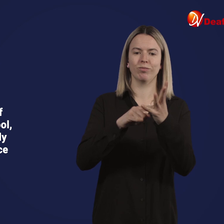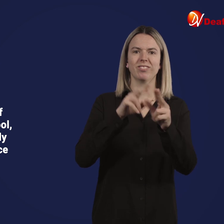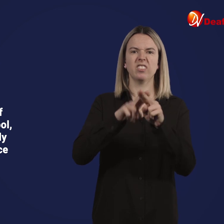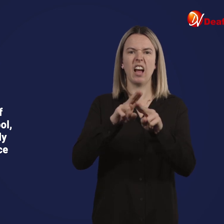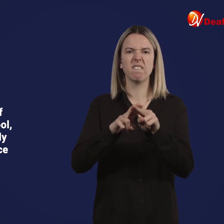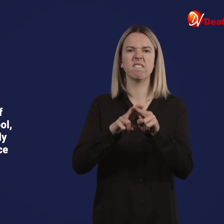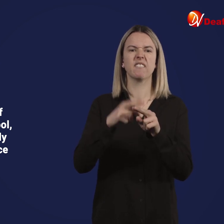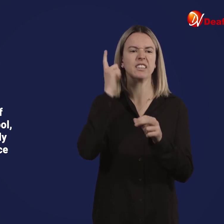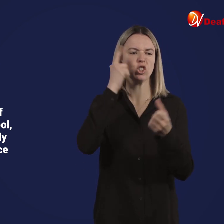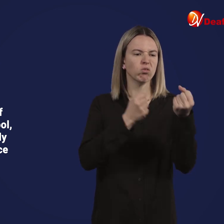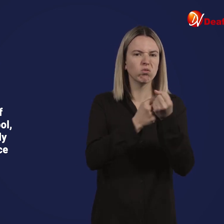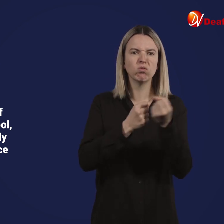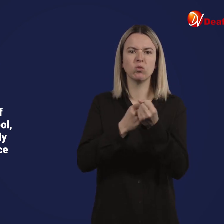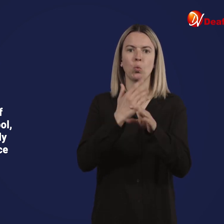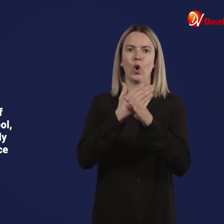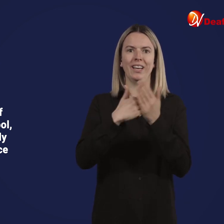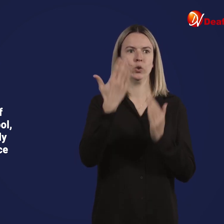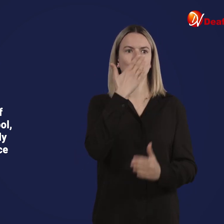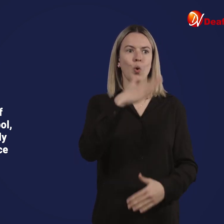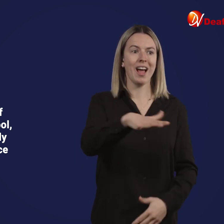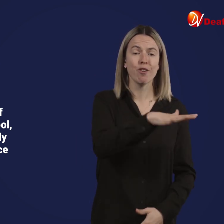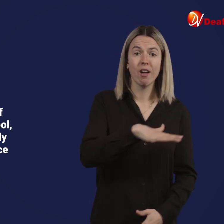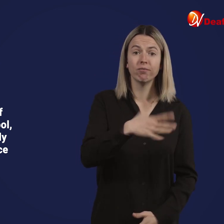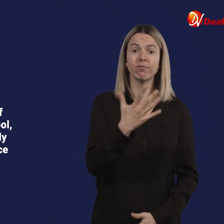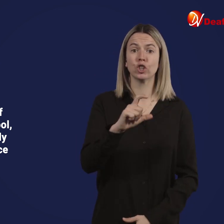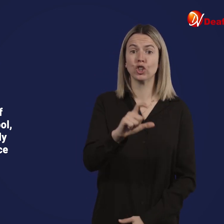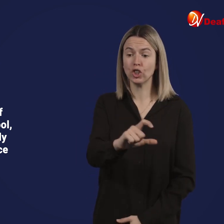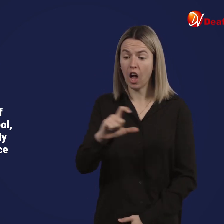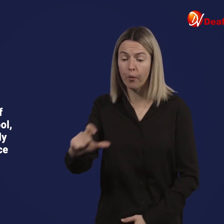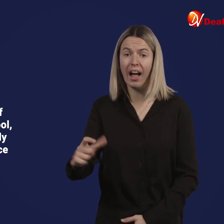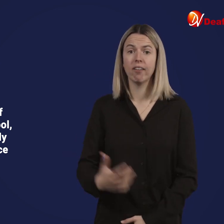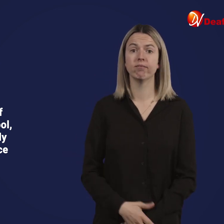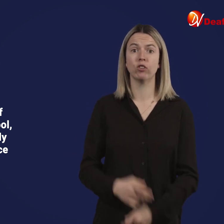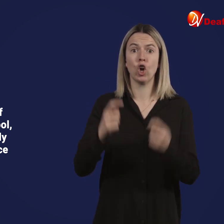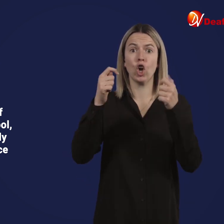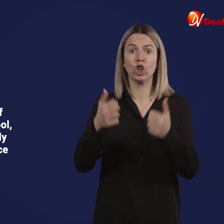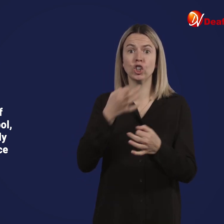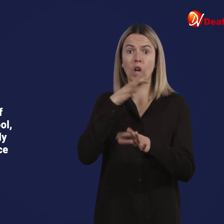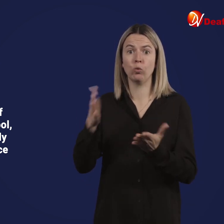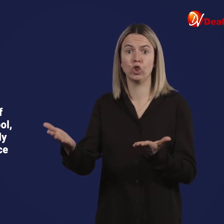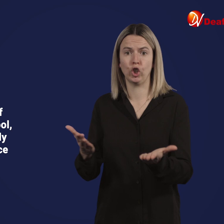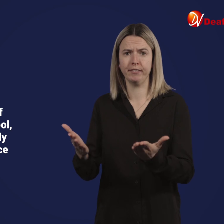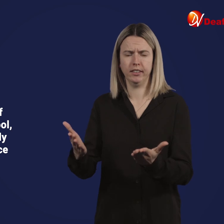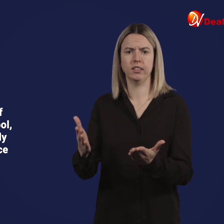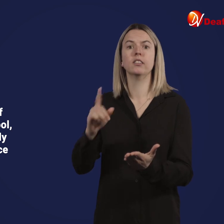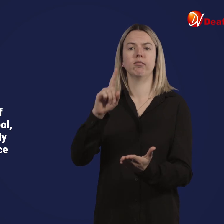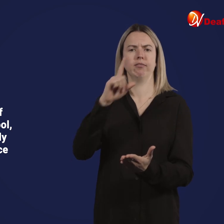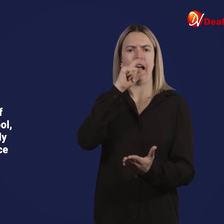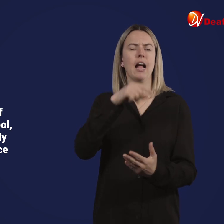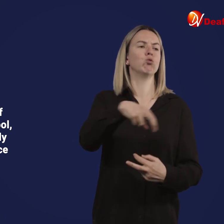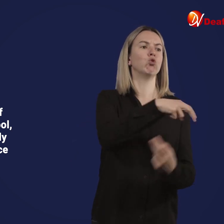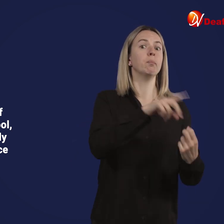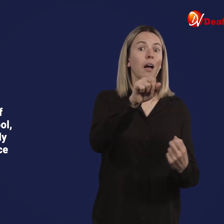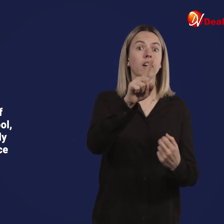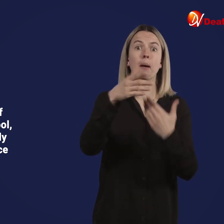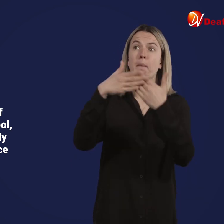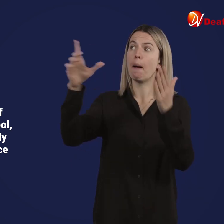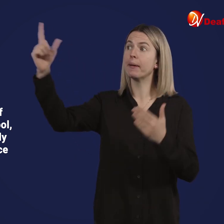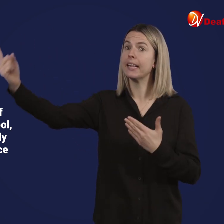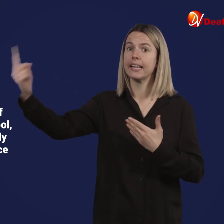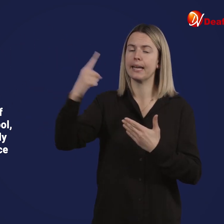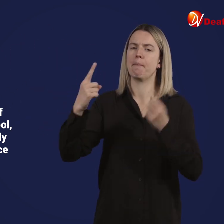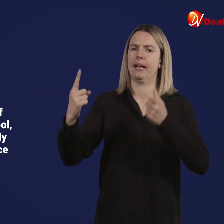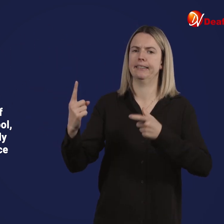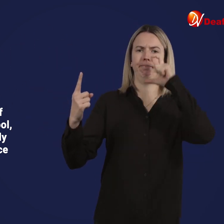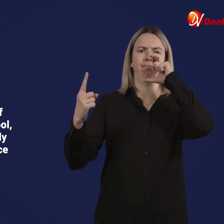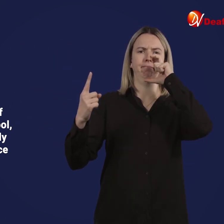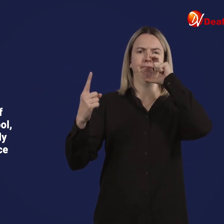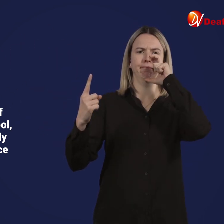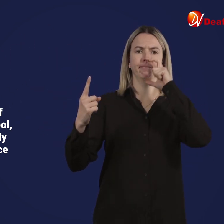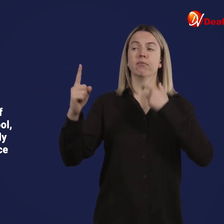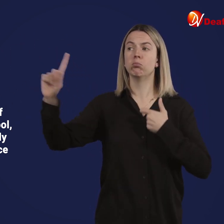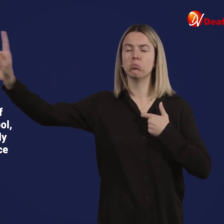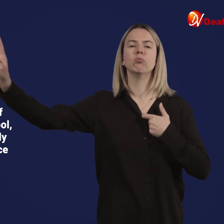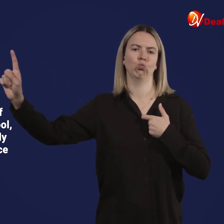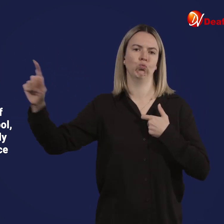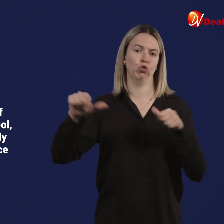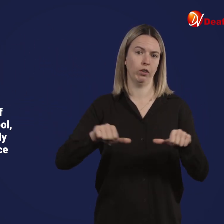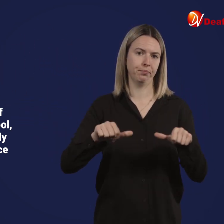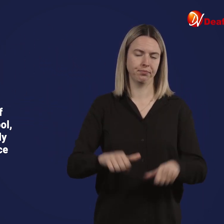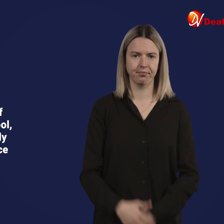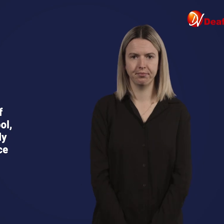If you are a staff member at school, childcare or early childhood service, and a member of the public isn’t present.